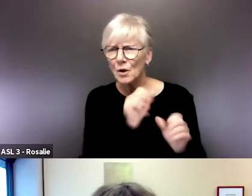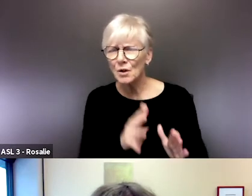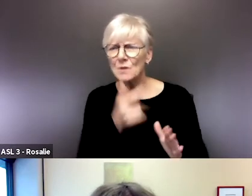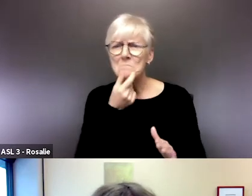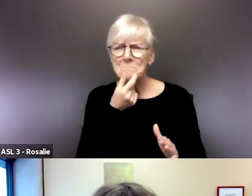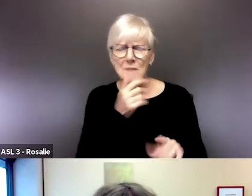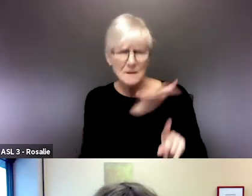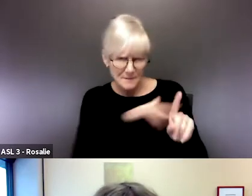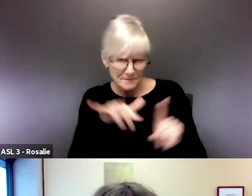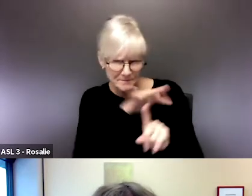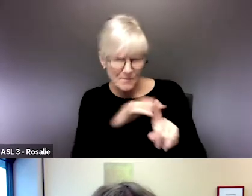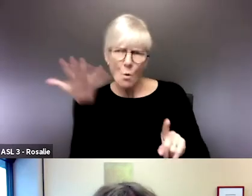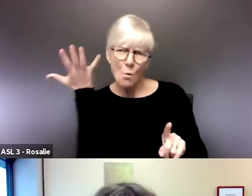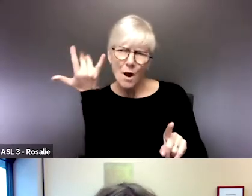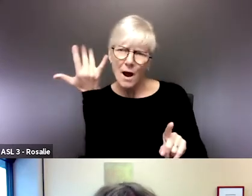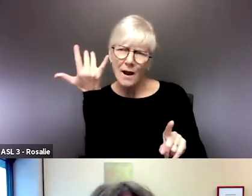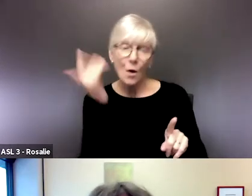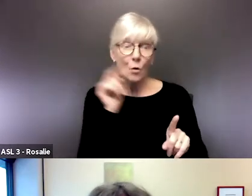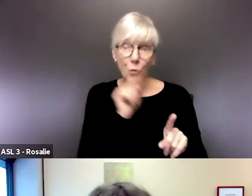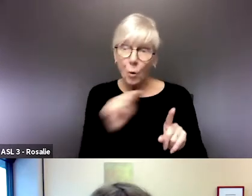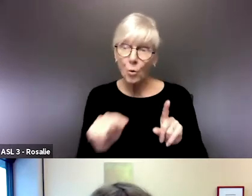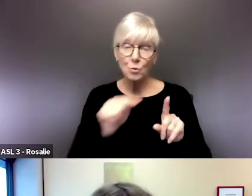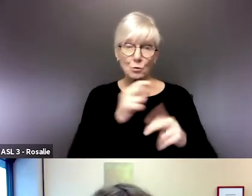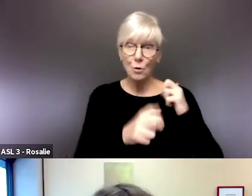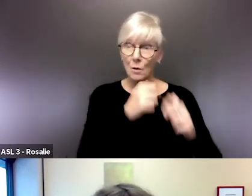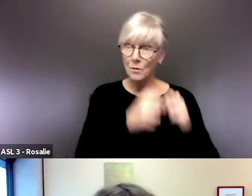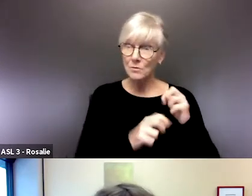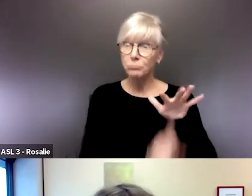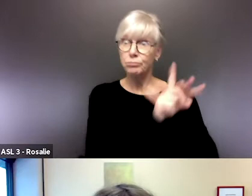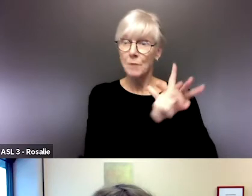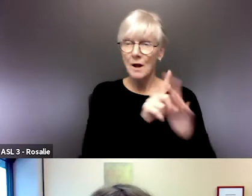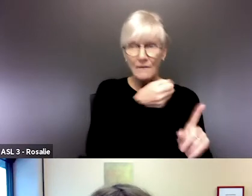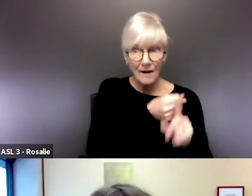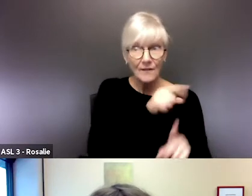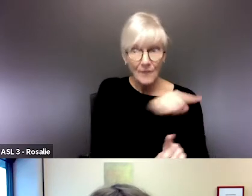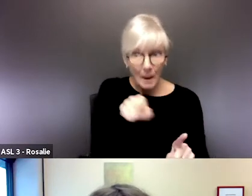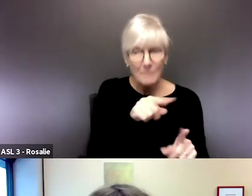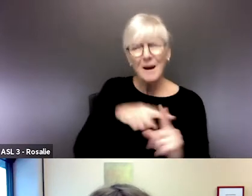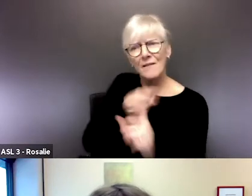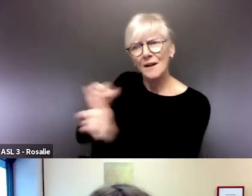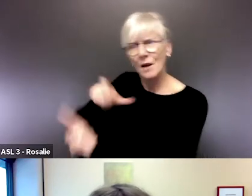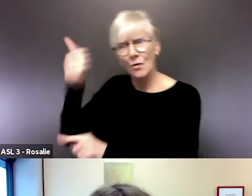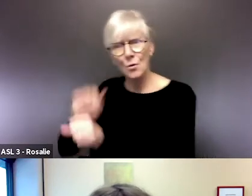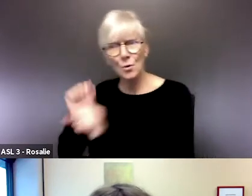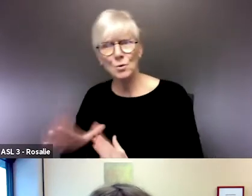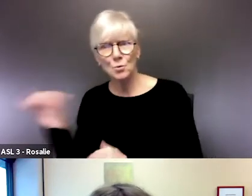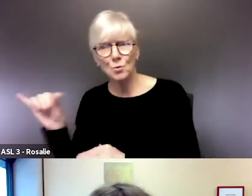how these factors can also affect other workers. The idea is to identify some topics that will be